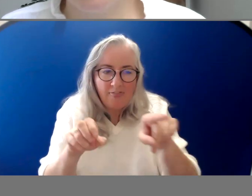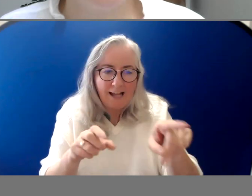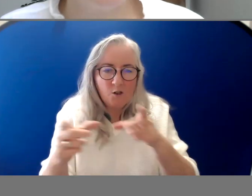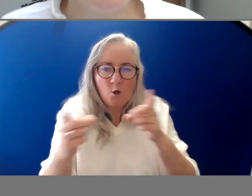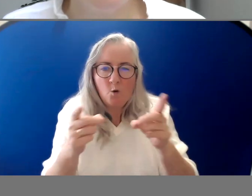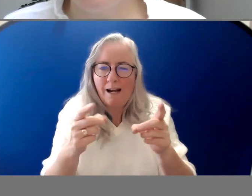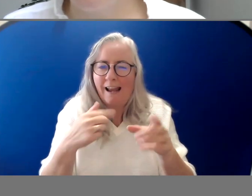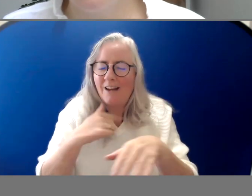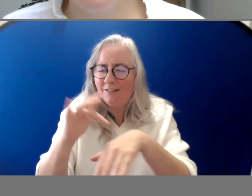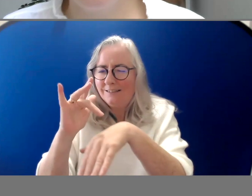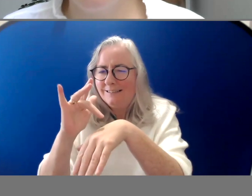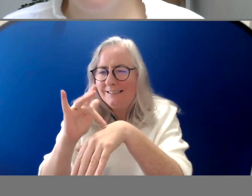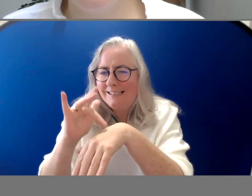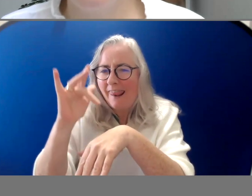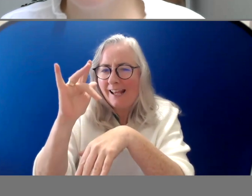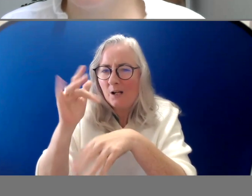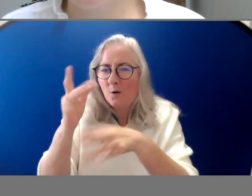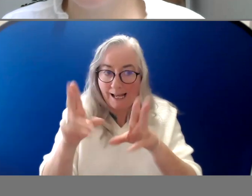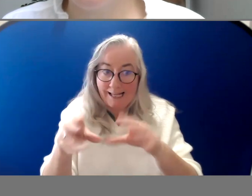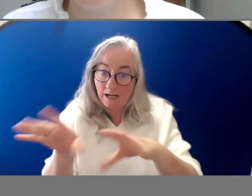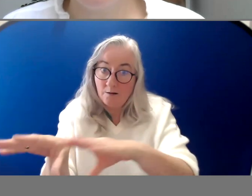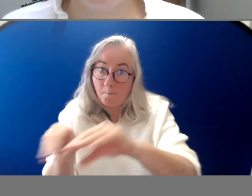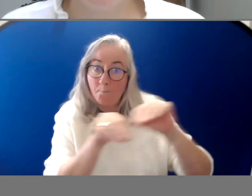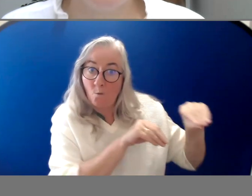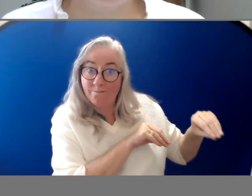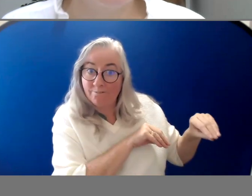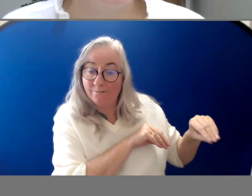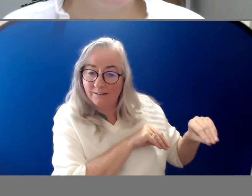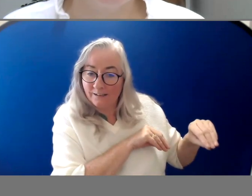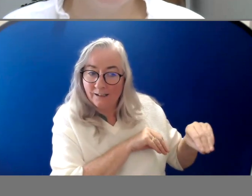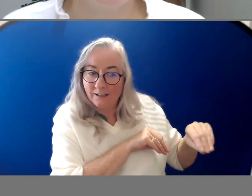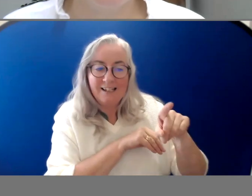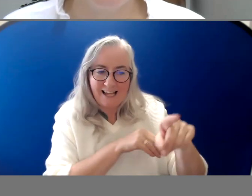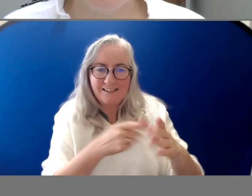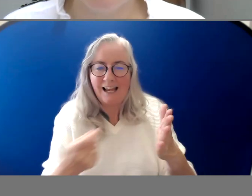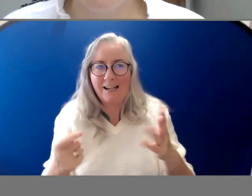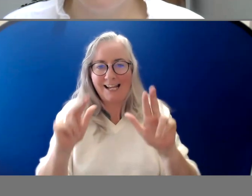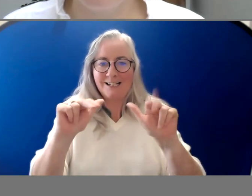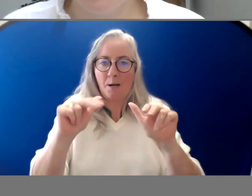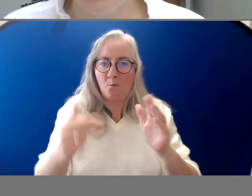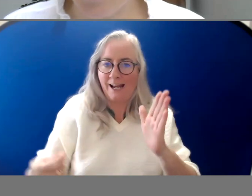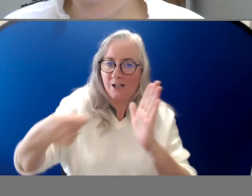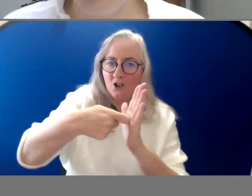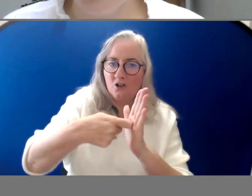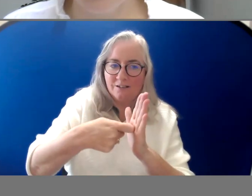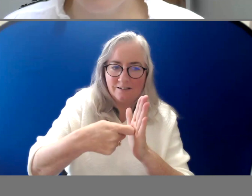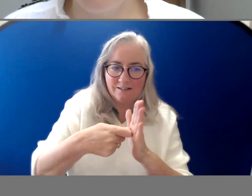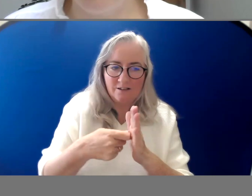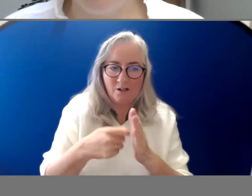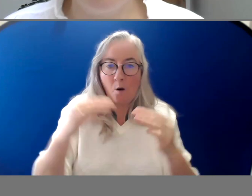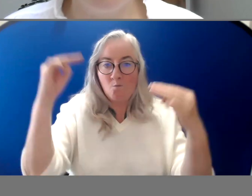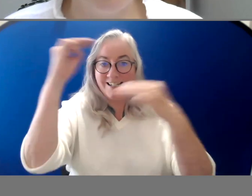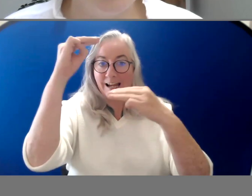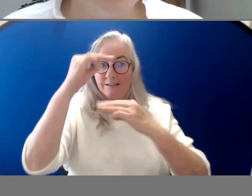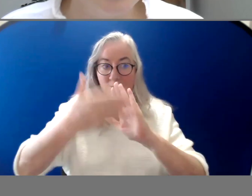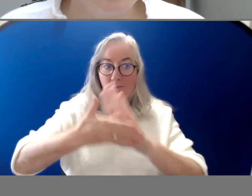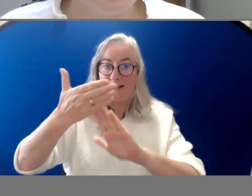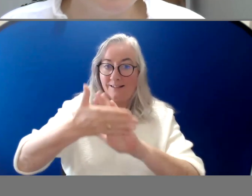delicate way it can be taken away it's clearly a contemporary addition to the protected structure